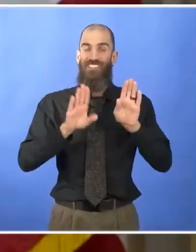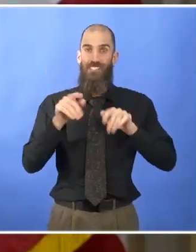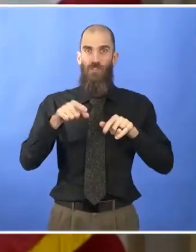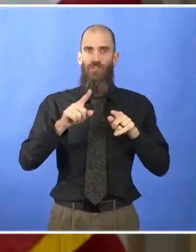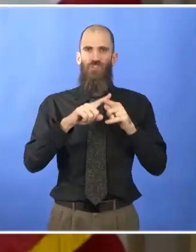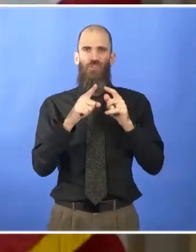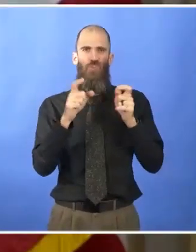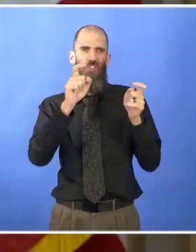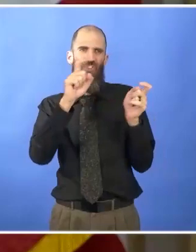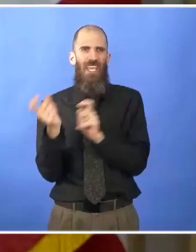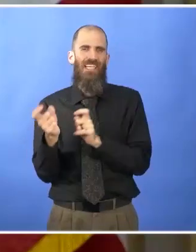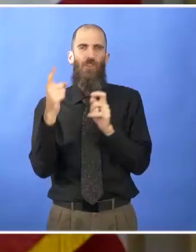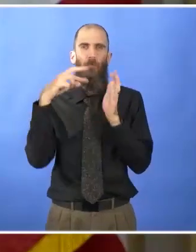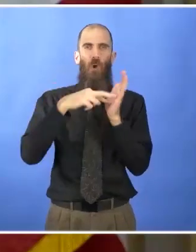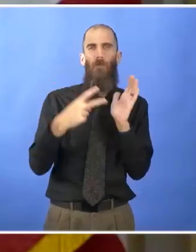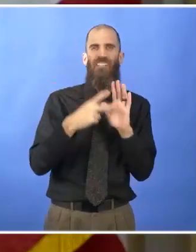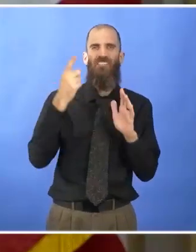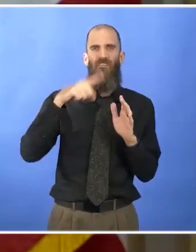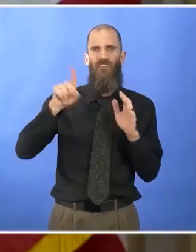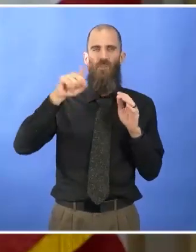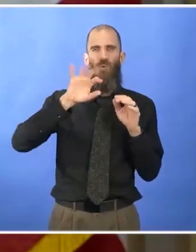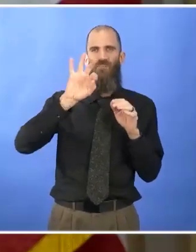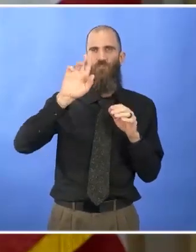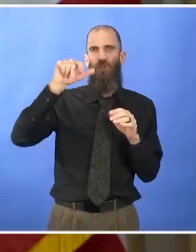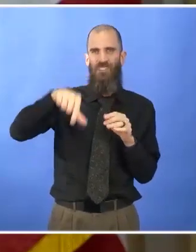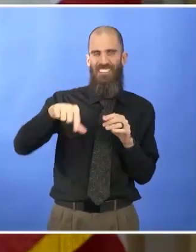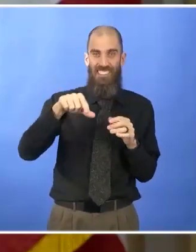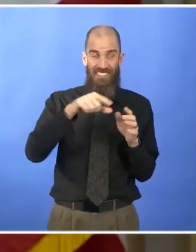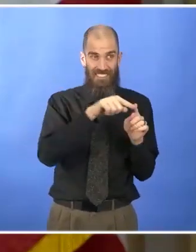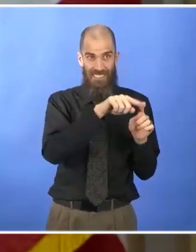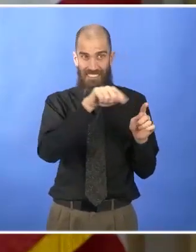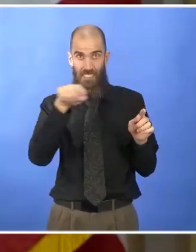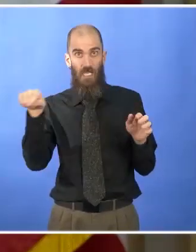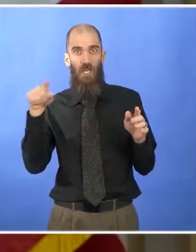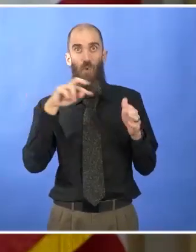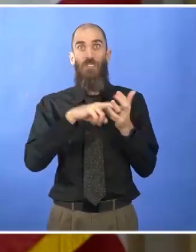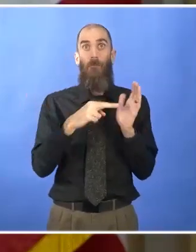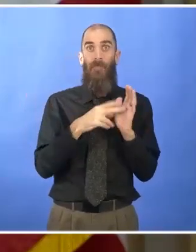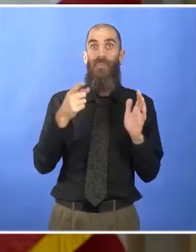FOR THE MODERN ERA. NOW THAT WE HAVE MADE OUR WAY